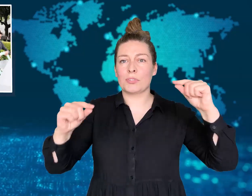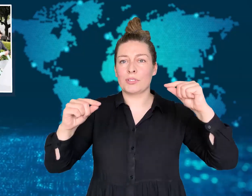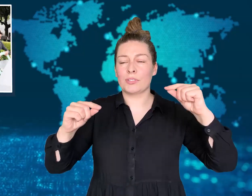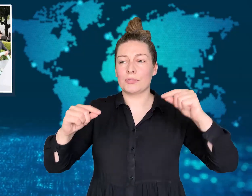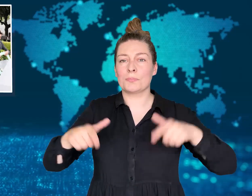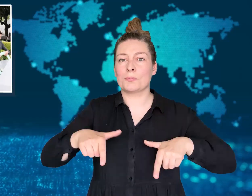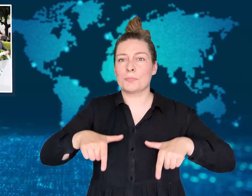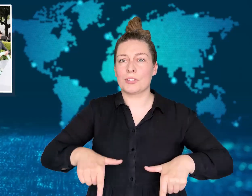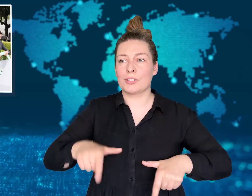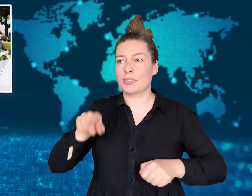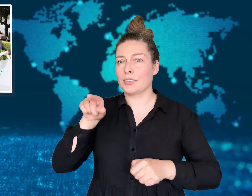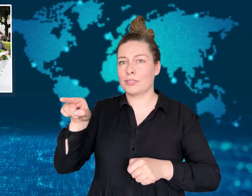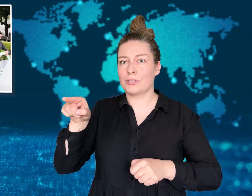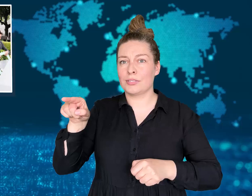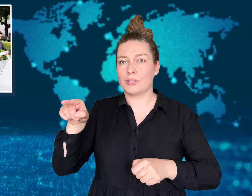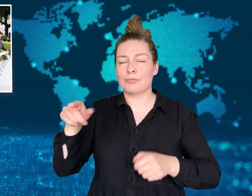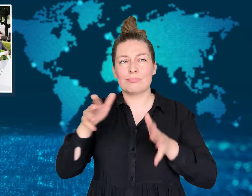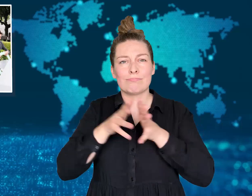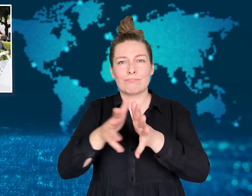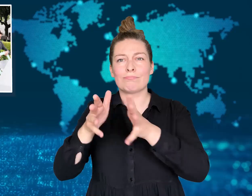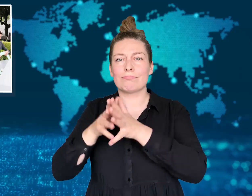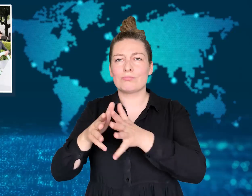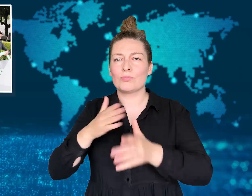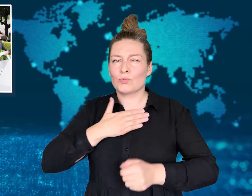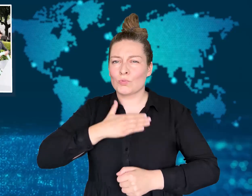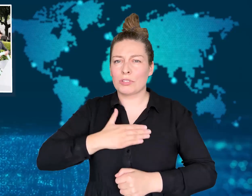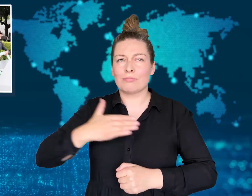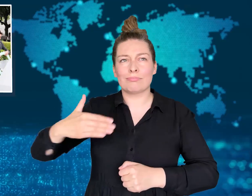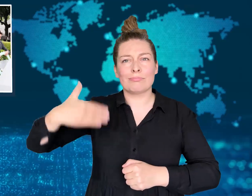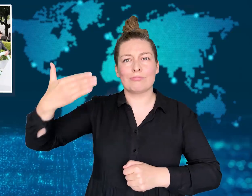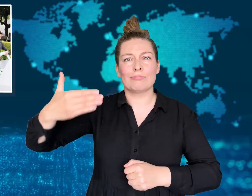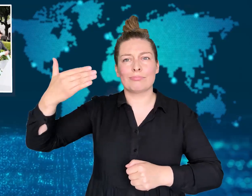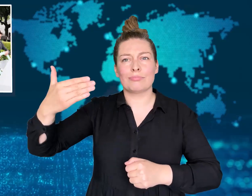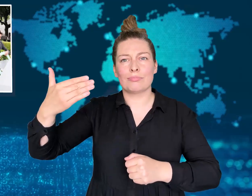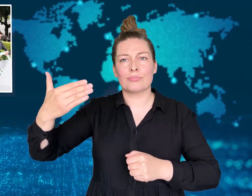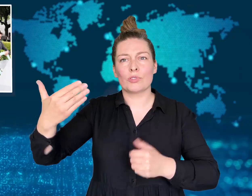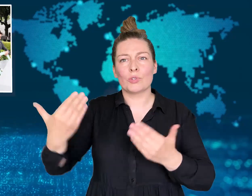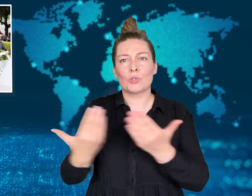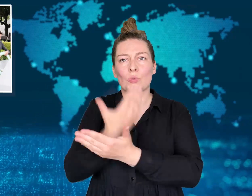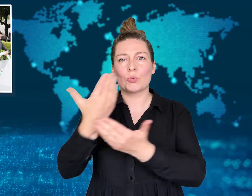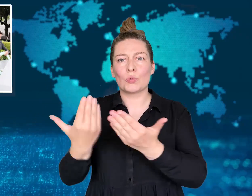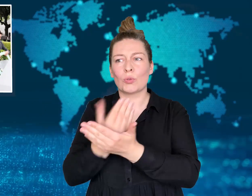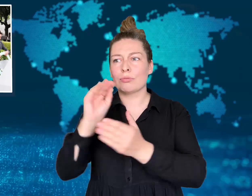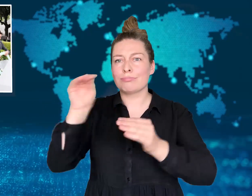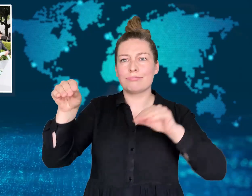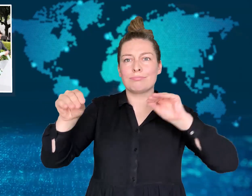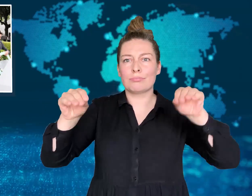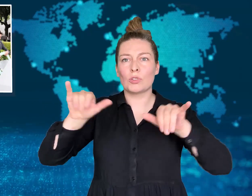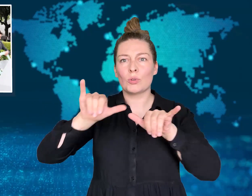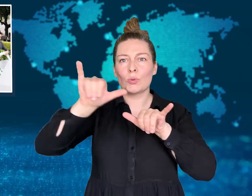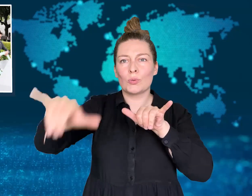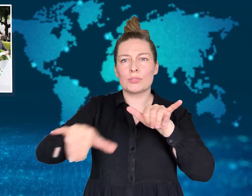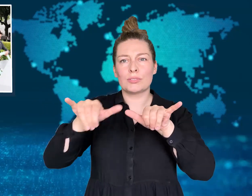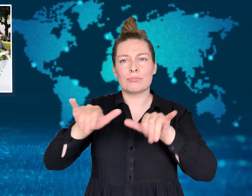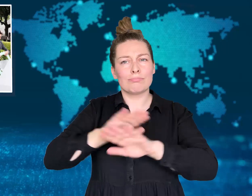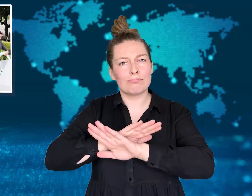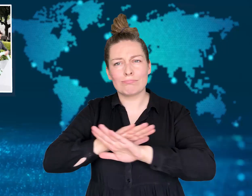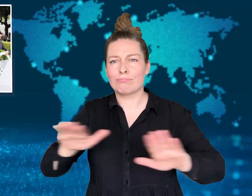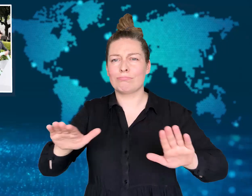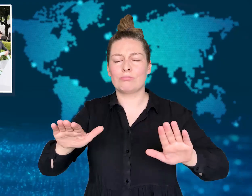Discussions after that focused on Russia's invasion of Ukraine.